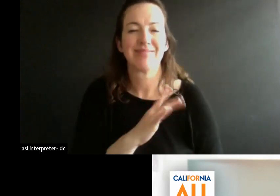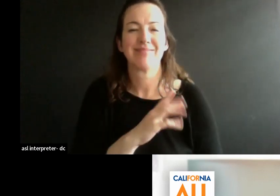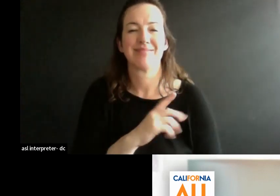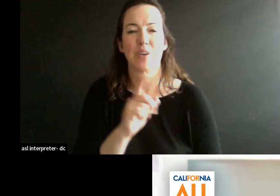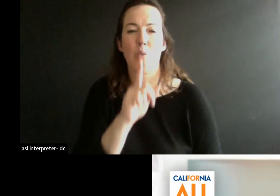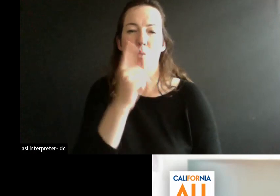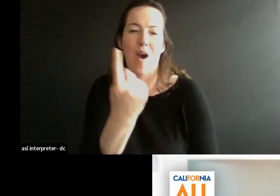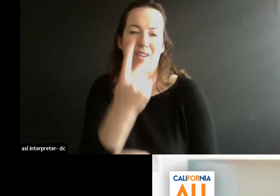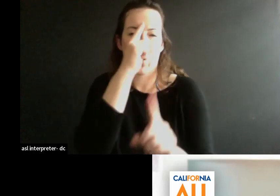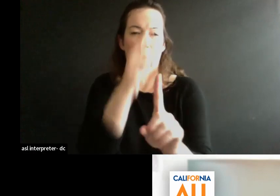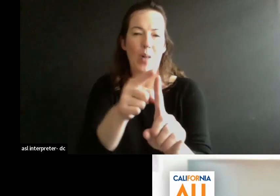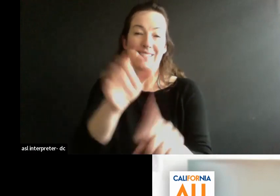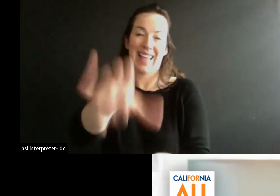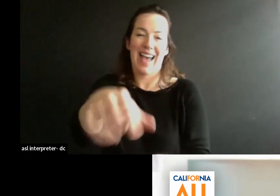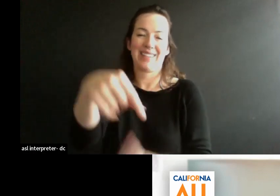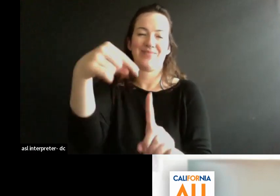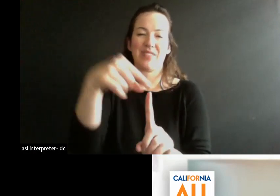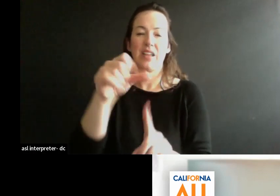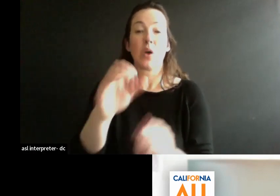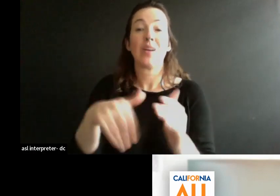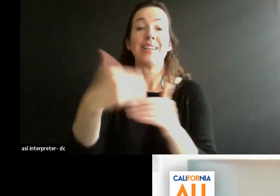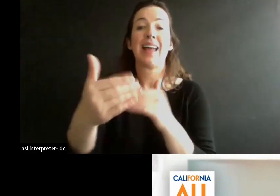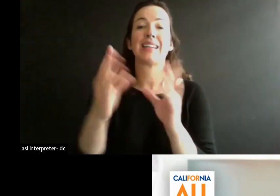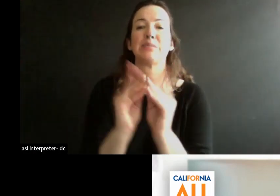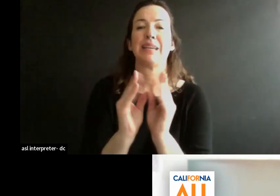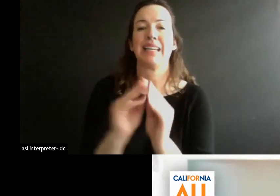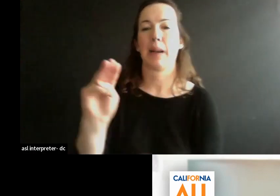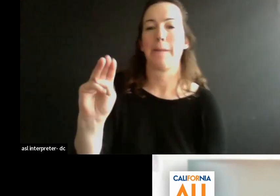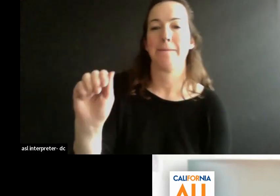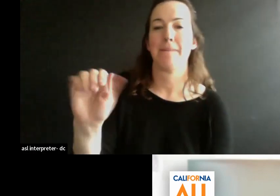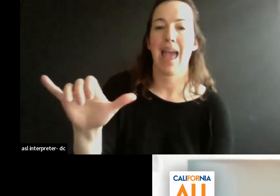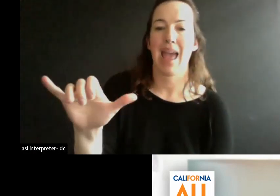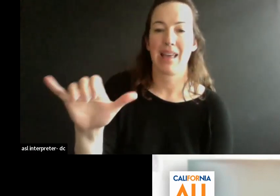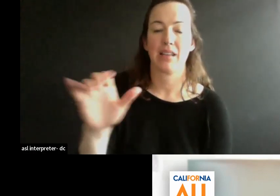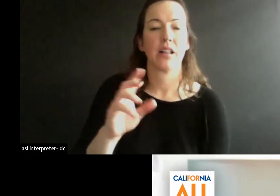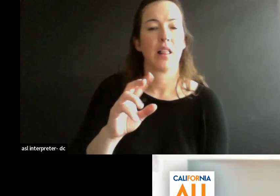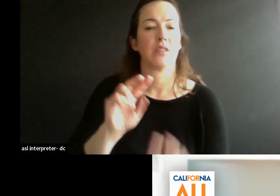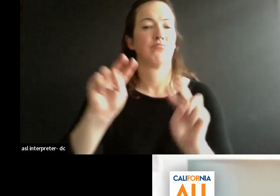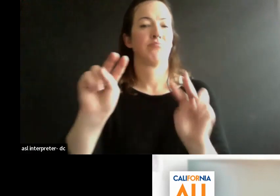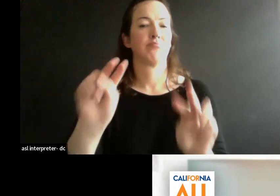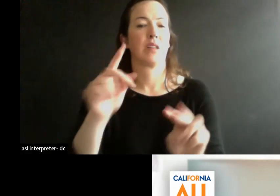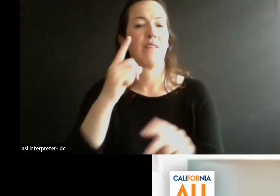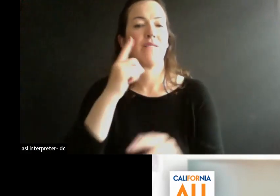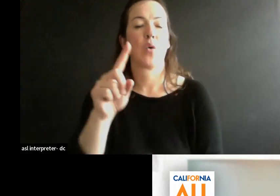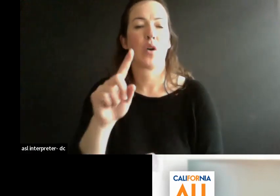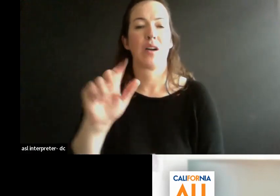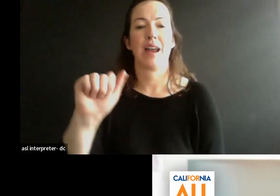of this. So our next meeting is in May to keep an eye out for the April events that